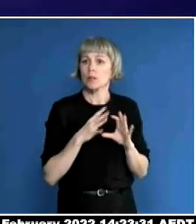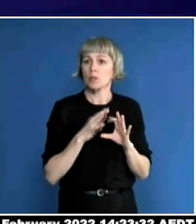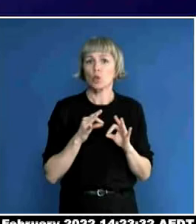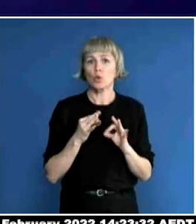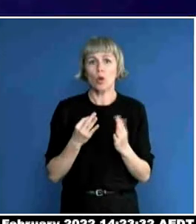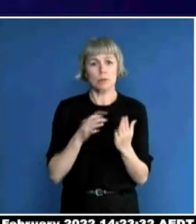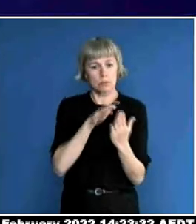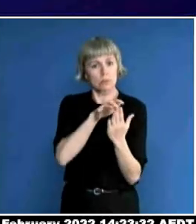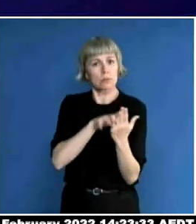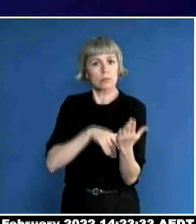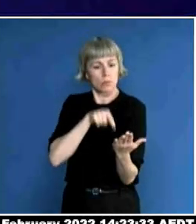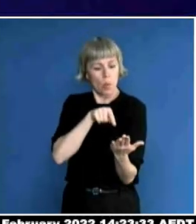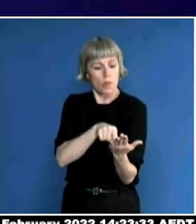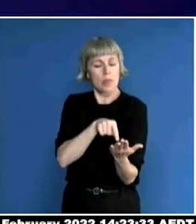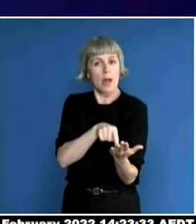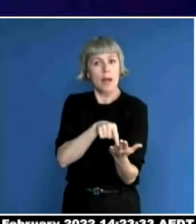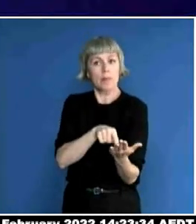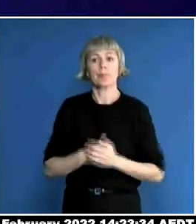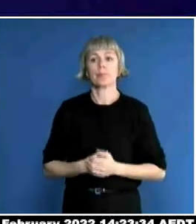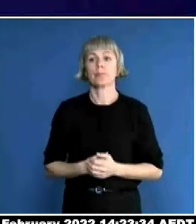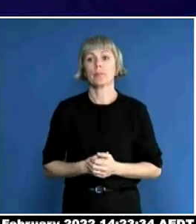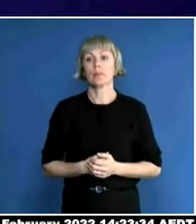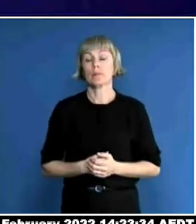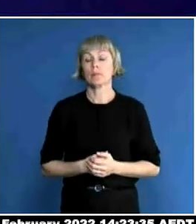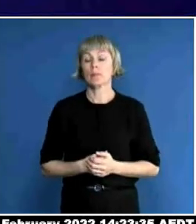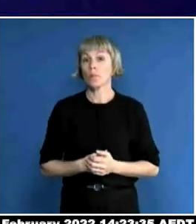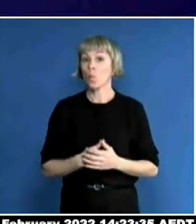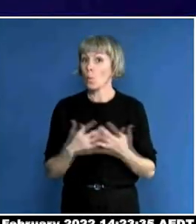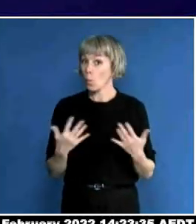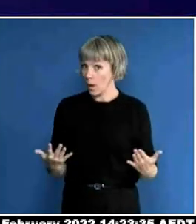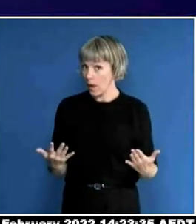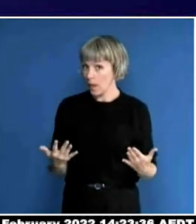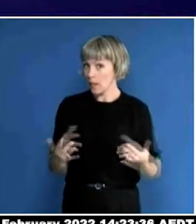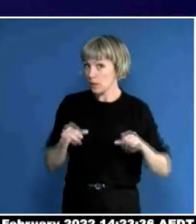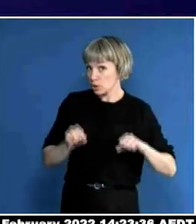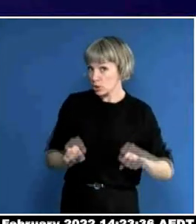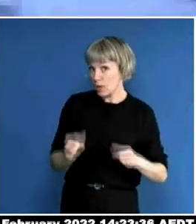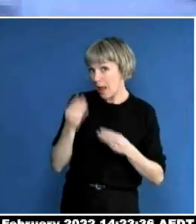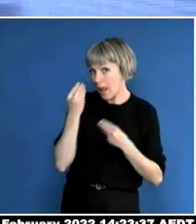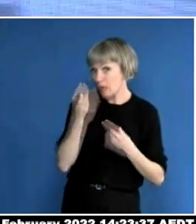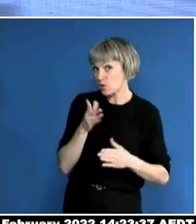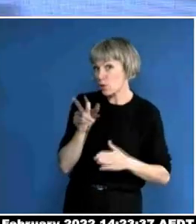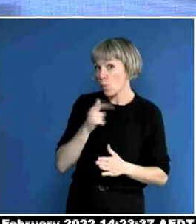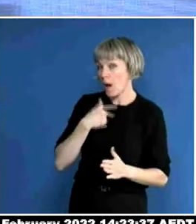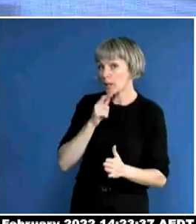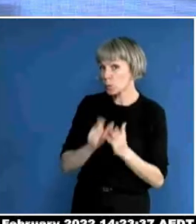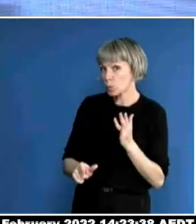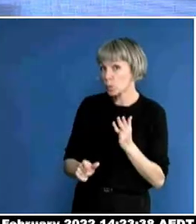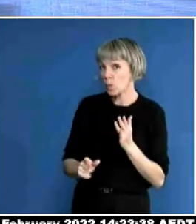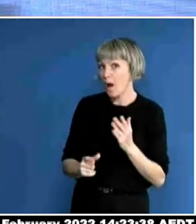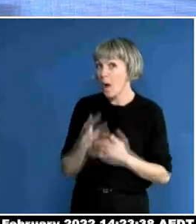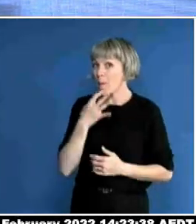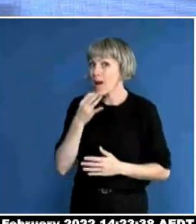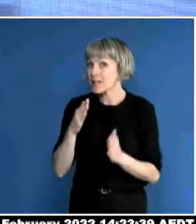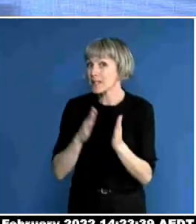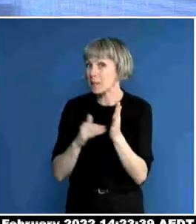Chair, what I'm doing is taking Mzia directly to her statement. I understand. MS EASTMAN: And I'm covering those parts of her statement.